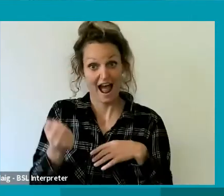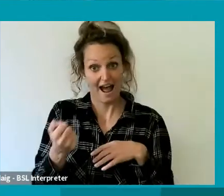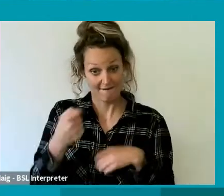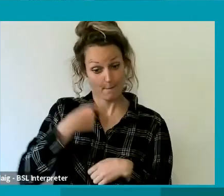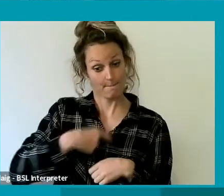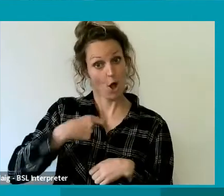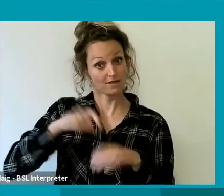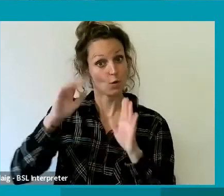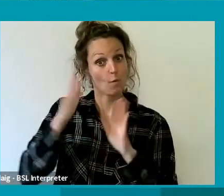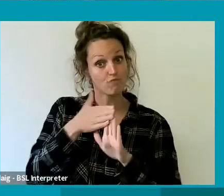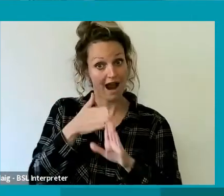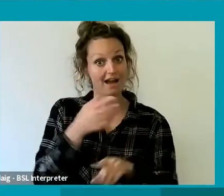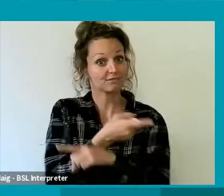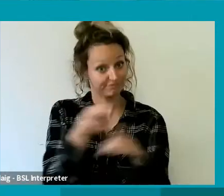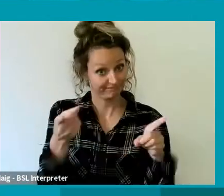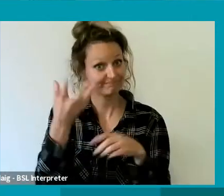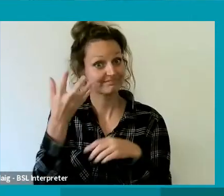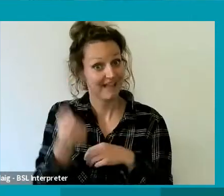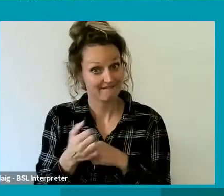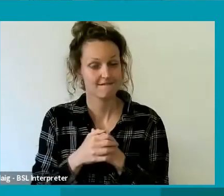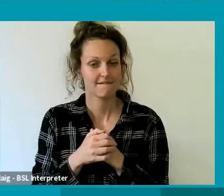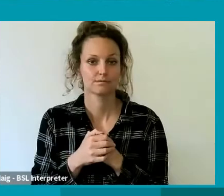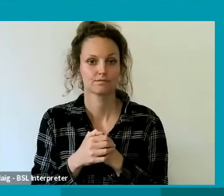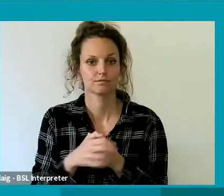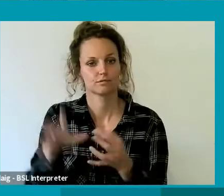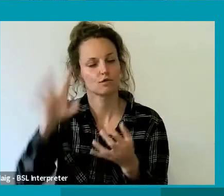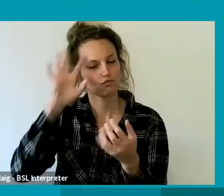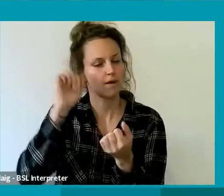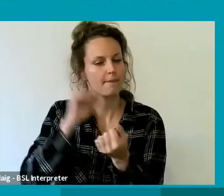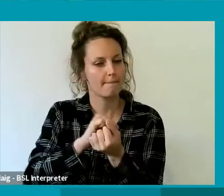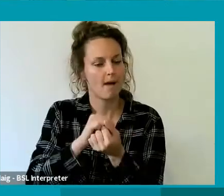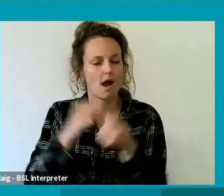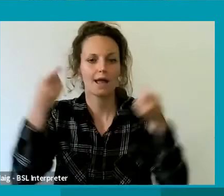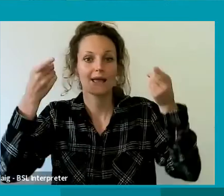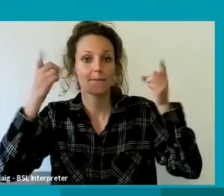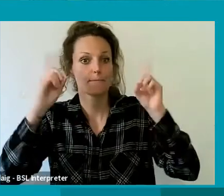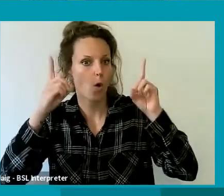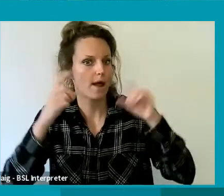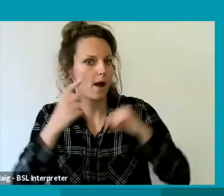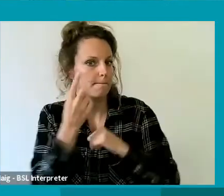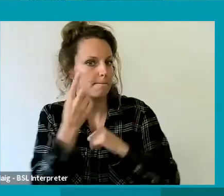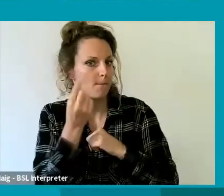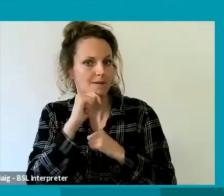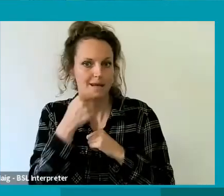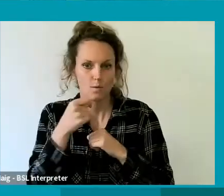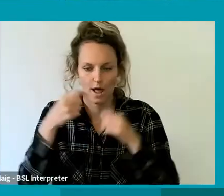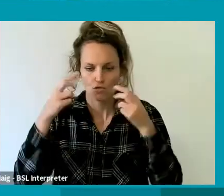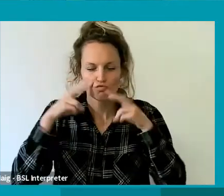Remember earlier I said that employers might want to potentially google you and see what's out there?